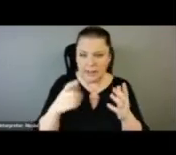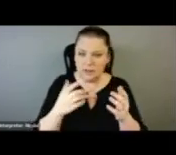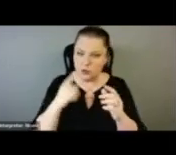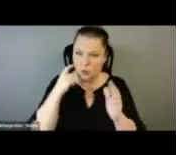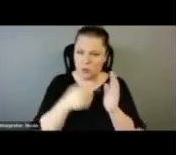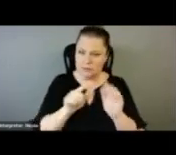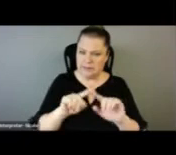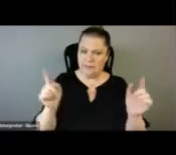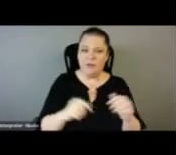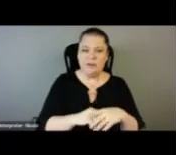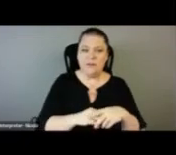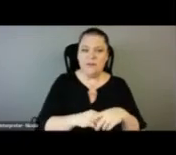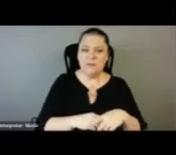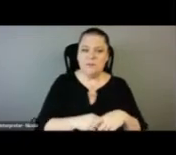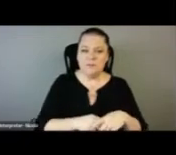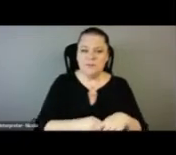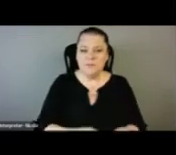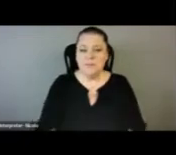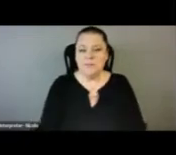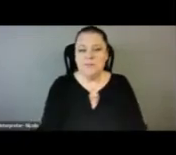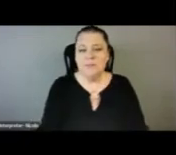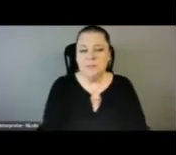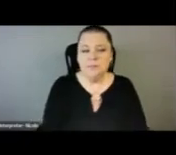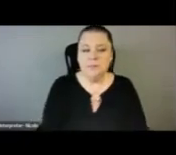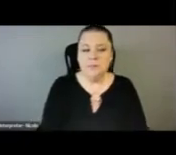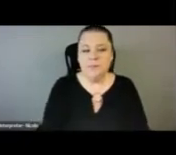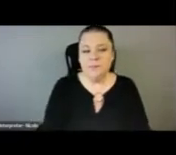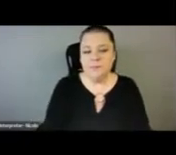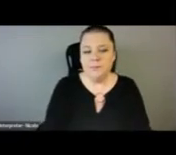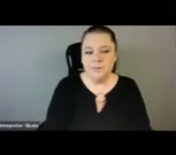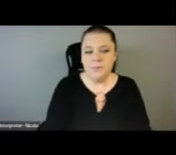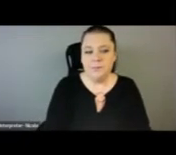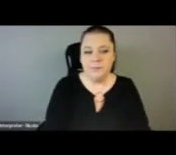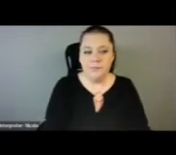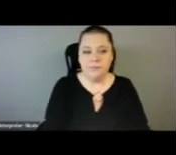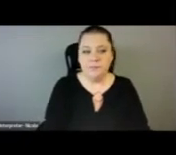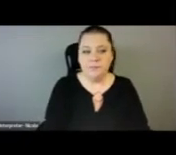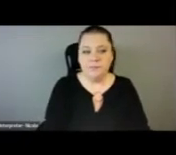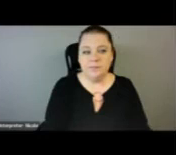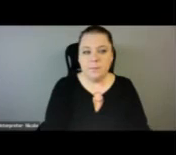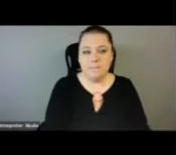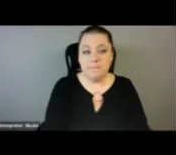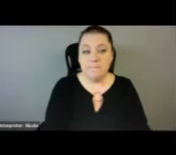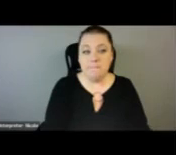to see the disparities. Next slide. So next, we're going to